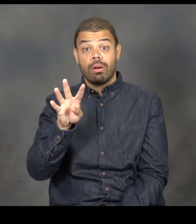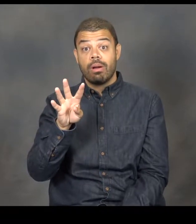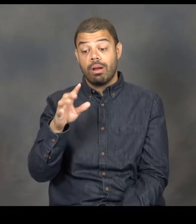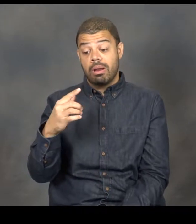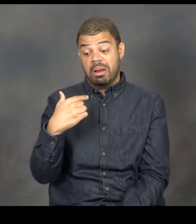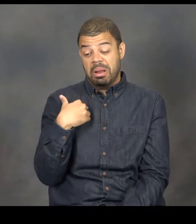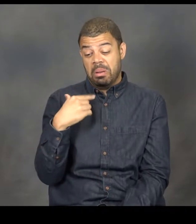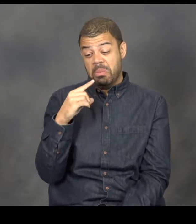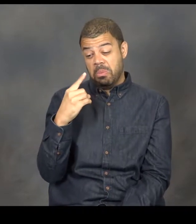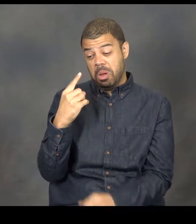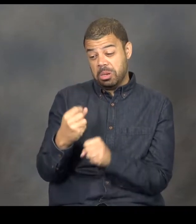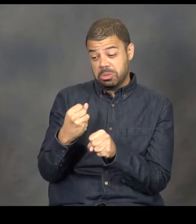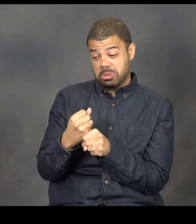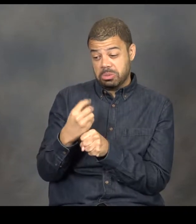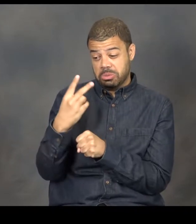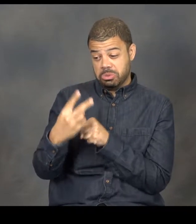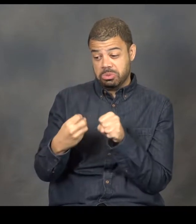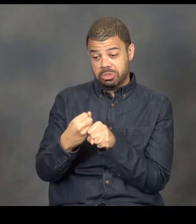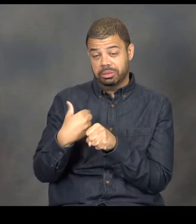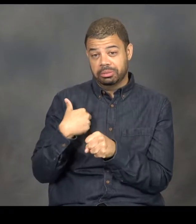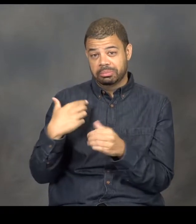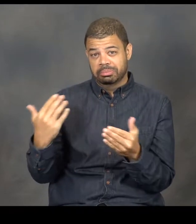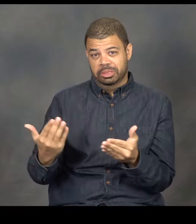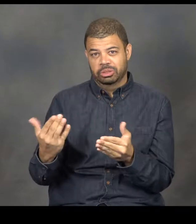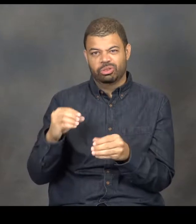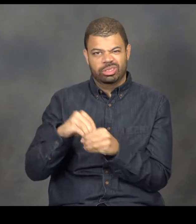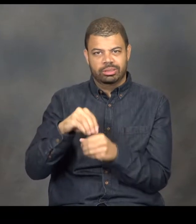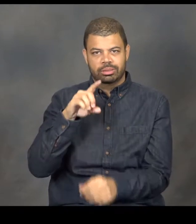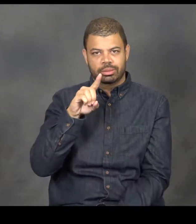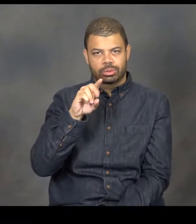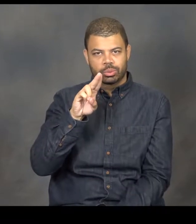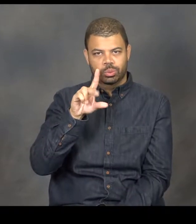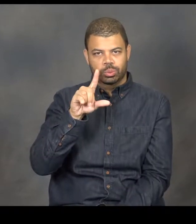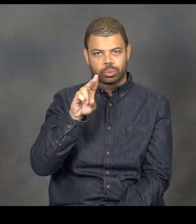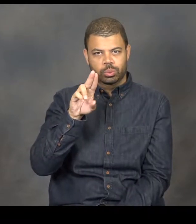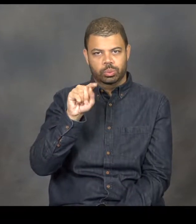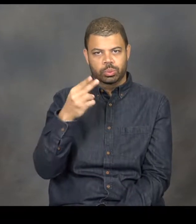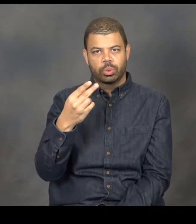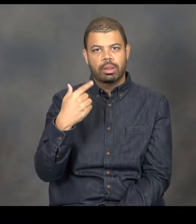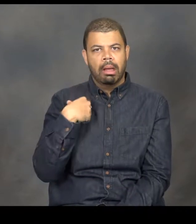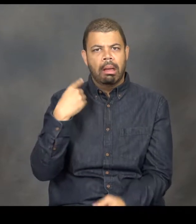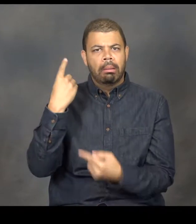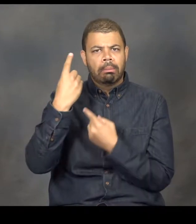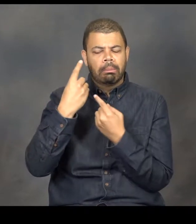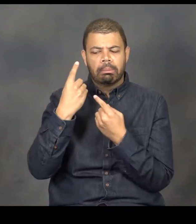I started thinking about making a change in my career